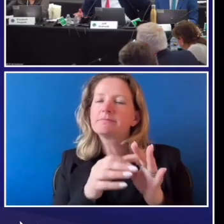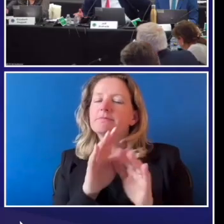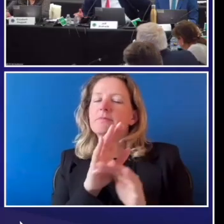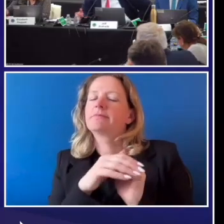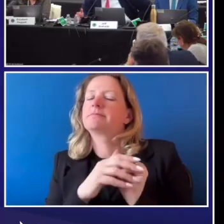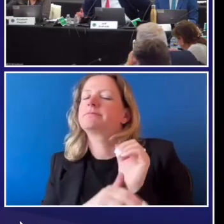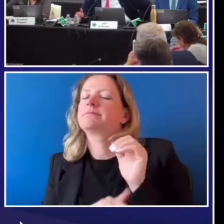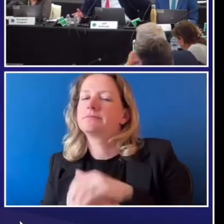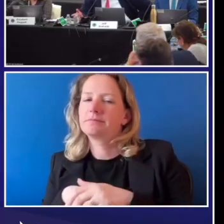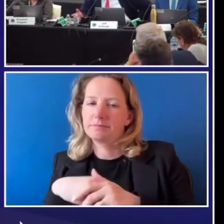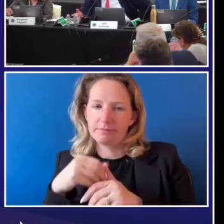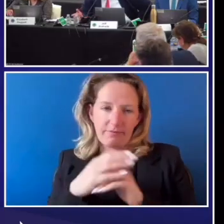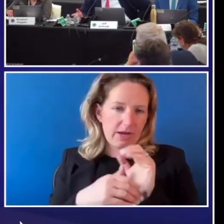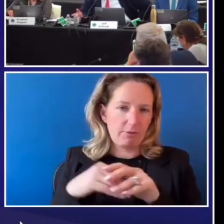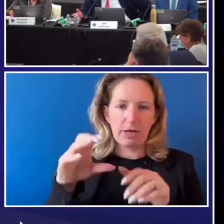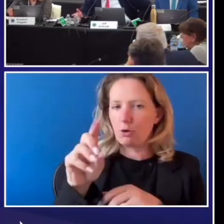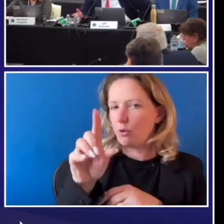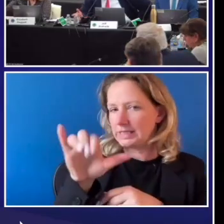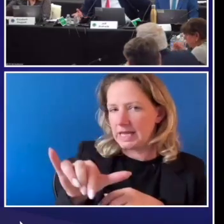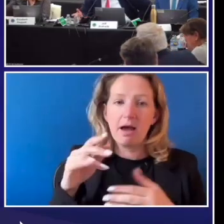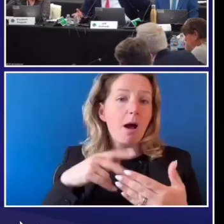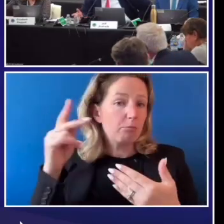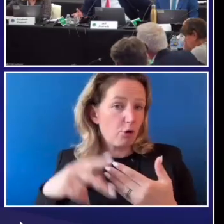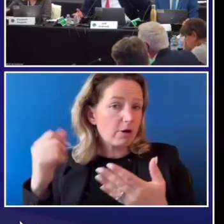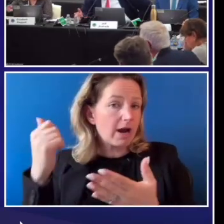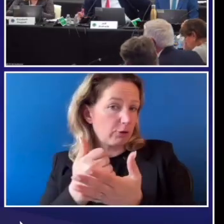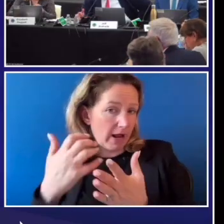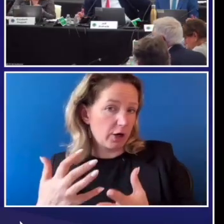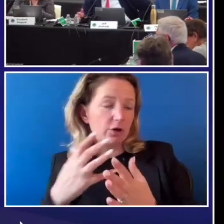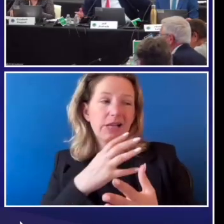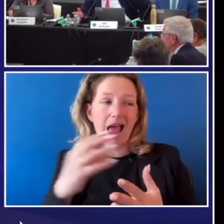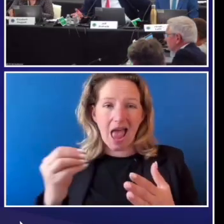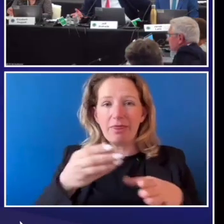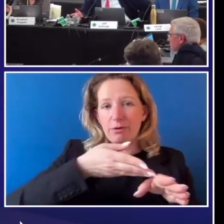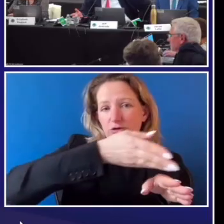and the trade associations that sponsor them or are affiliated with them.